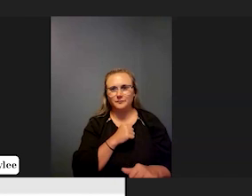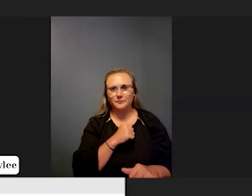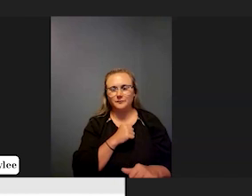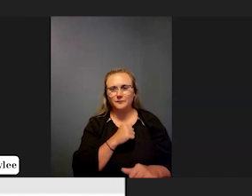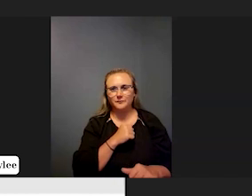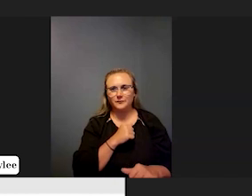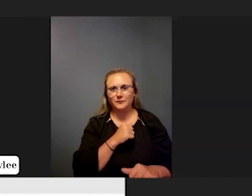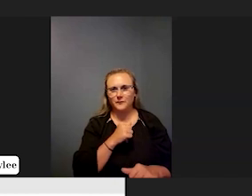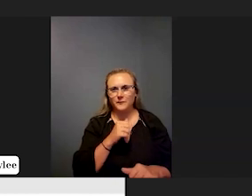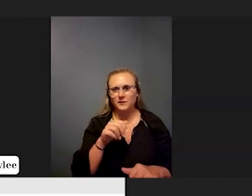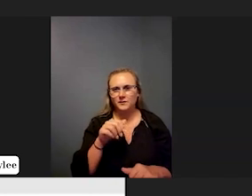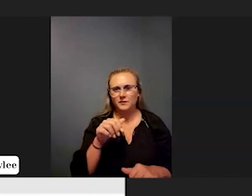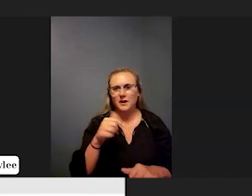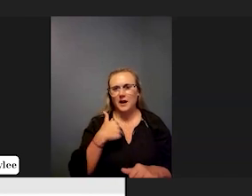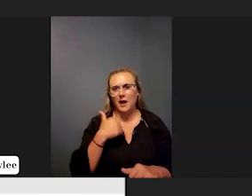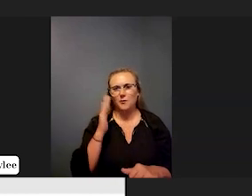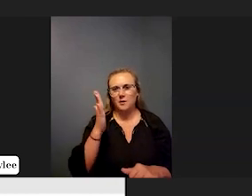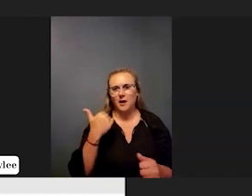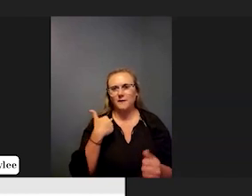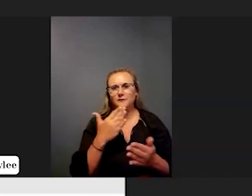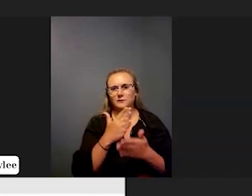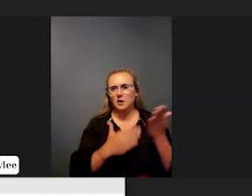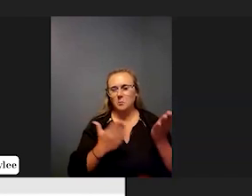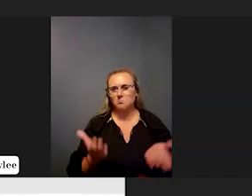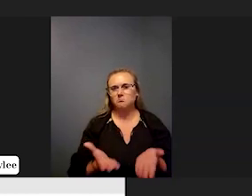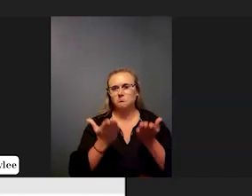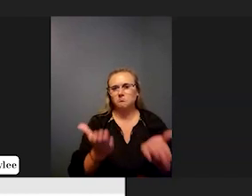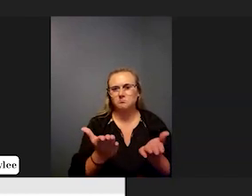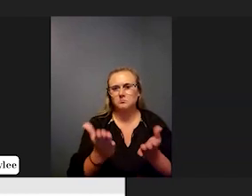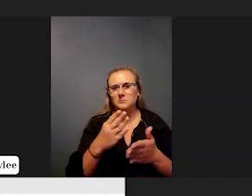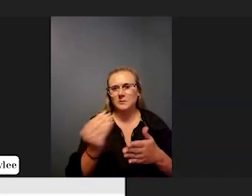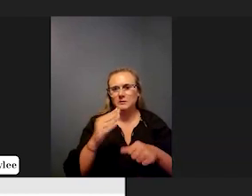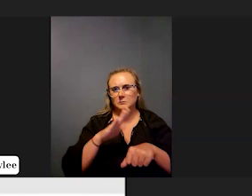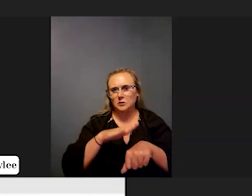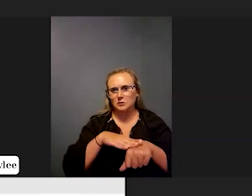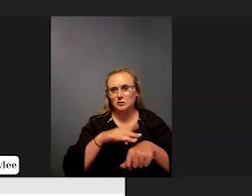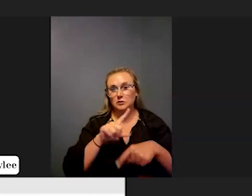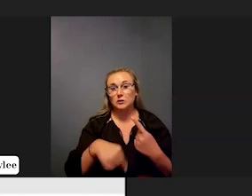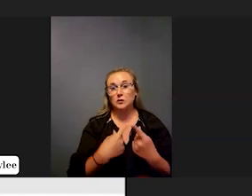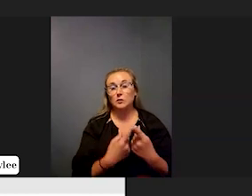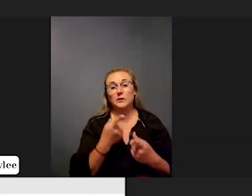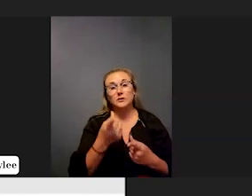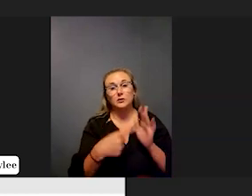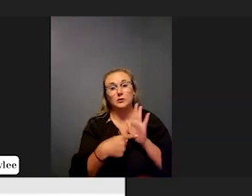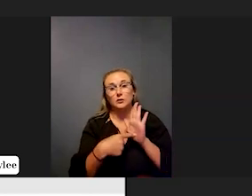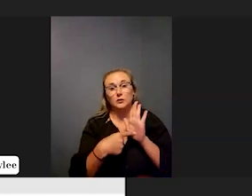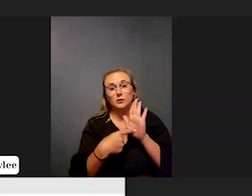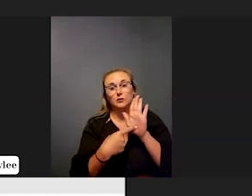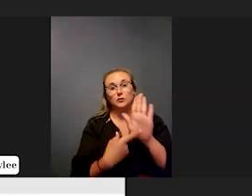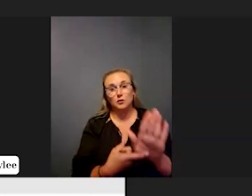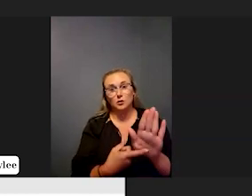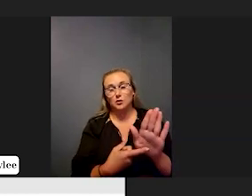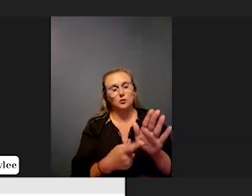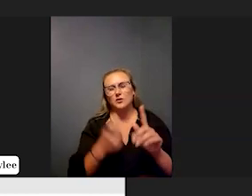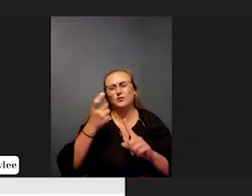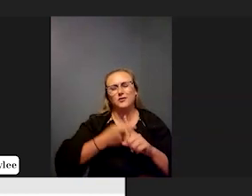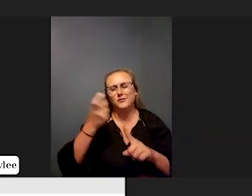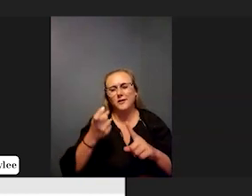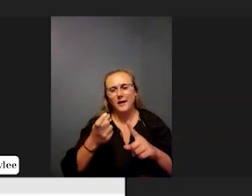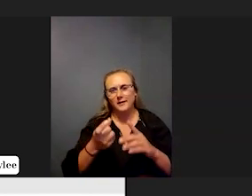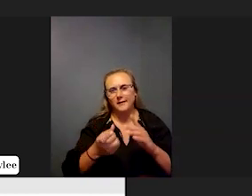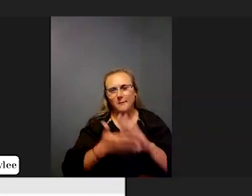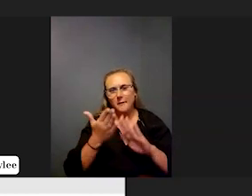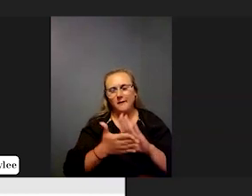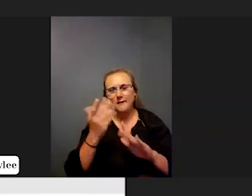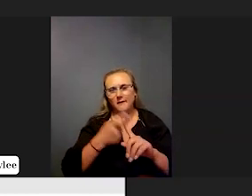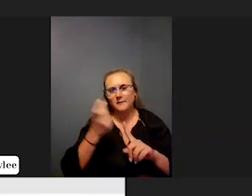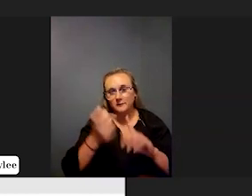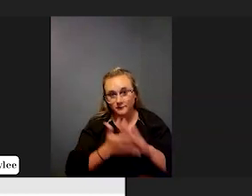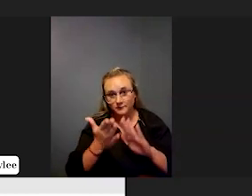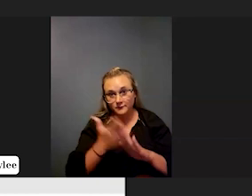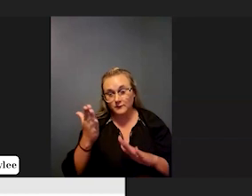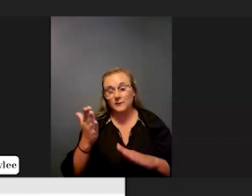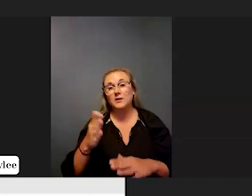Recommendations here and some cautions when you generate, uh, alt text within, uh, Google Drive and you export it to a PDF.